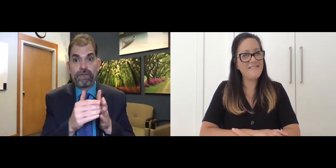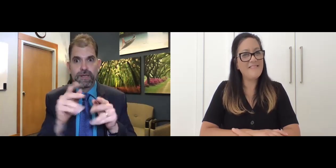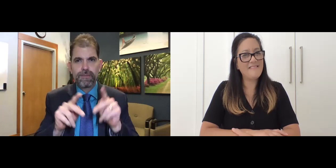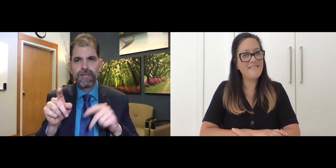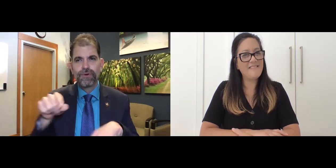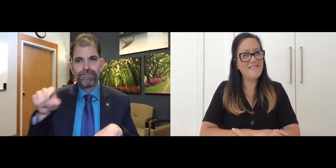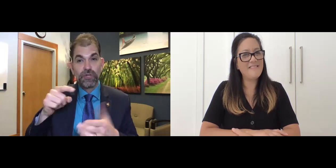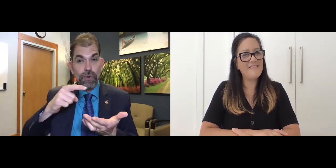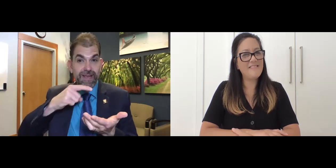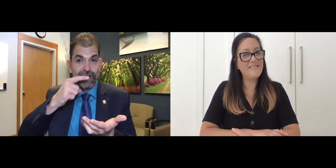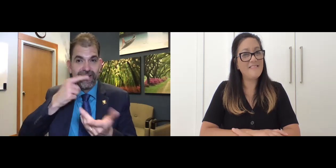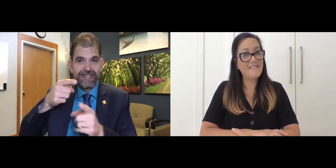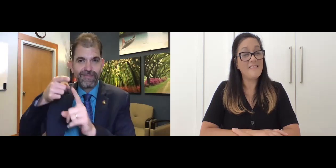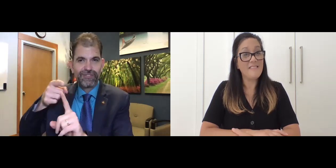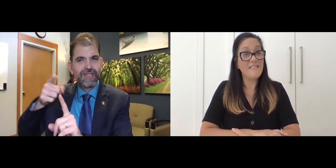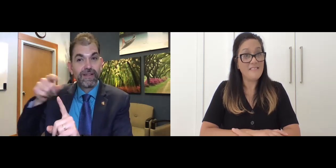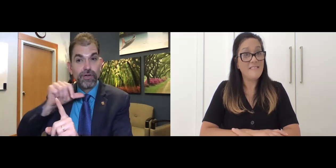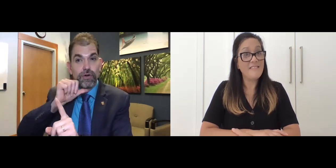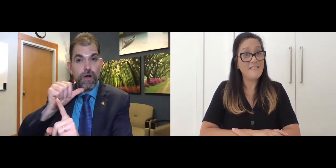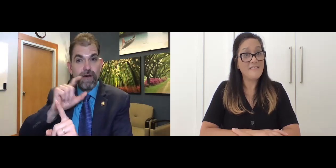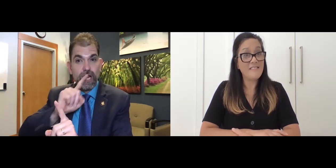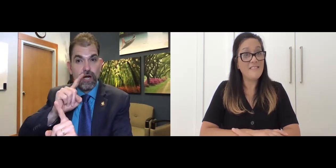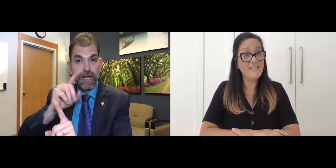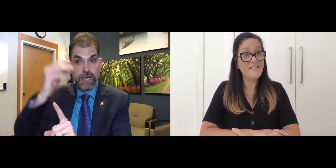in their language directly